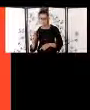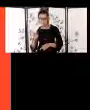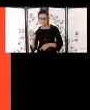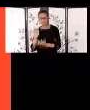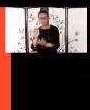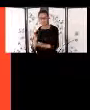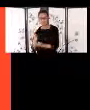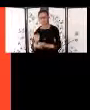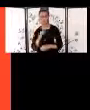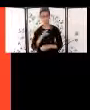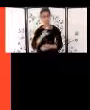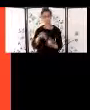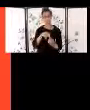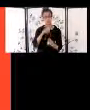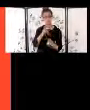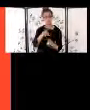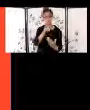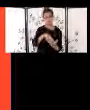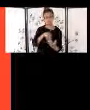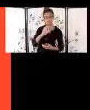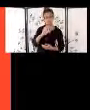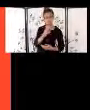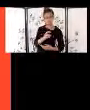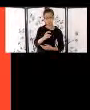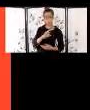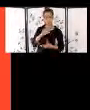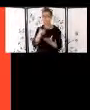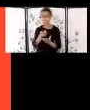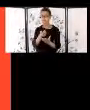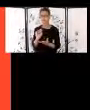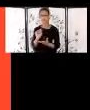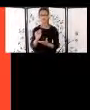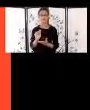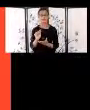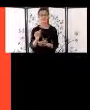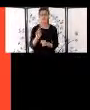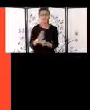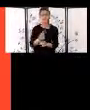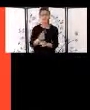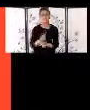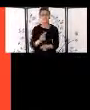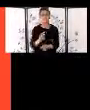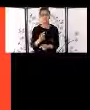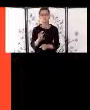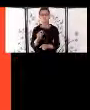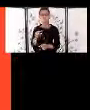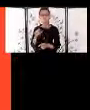your reasonable grant expenses related to the production of your project from the total